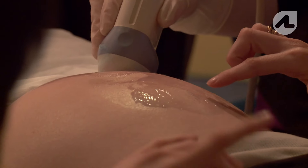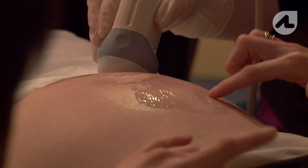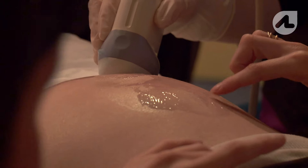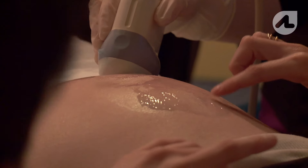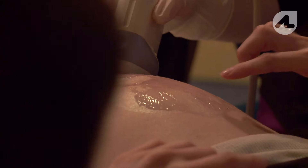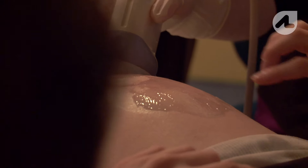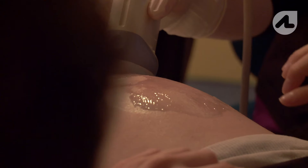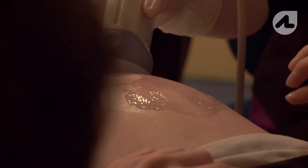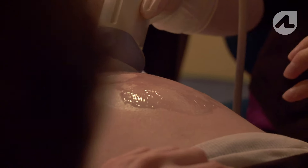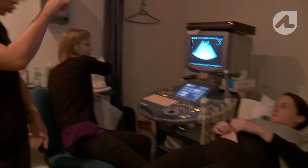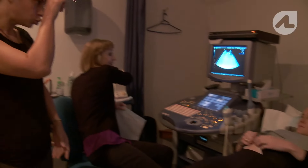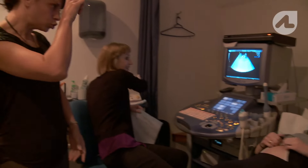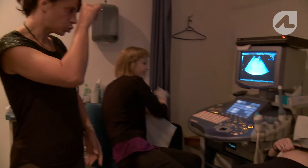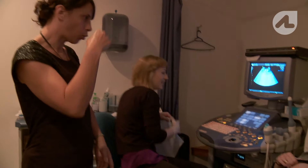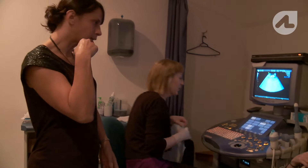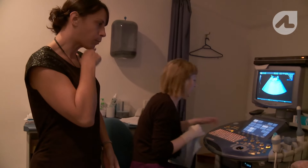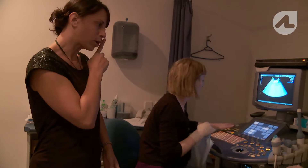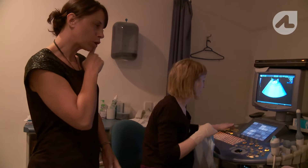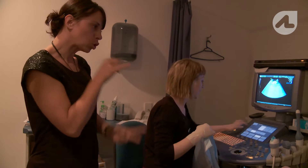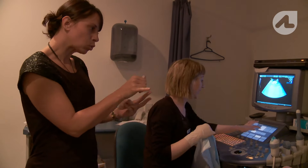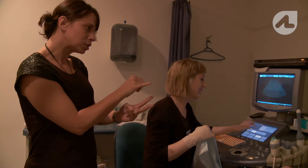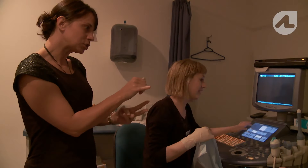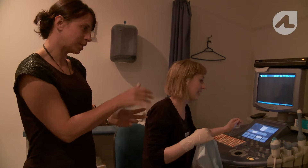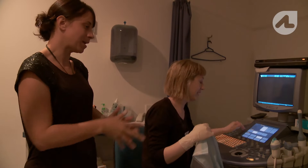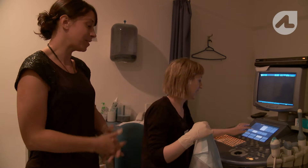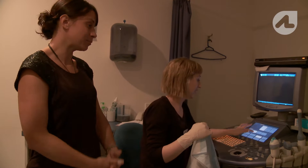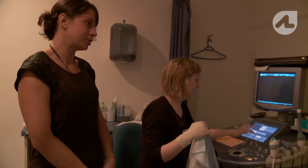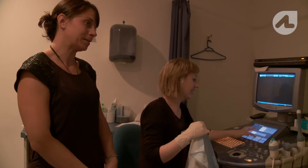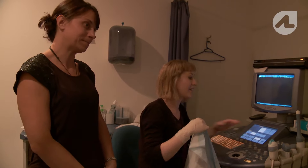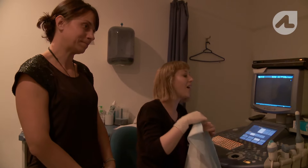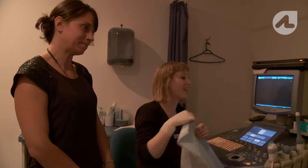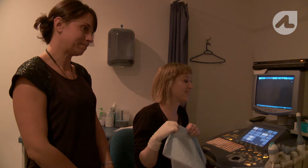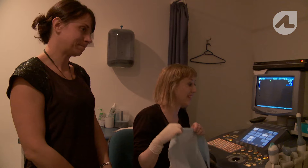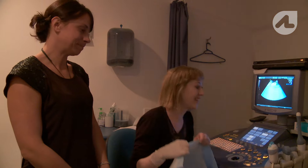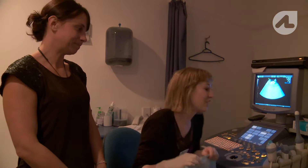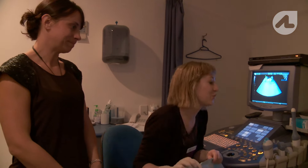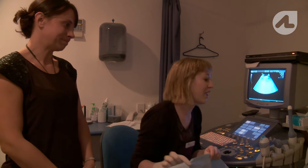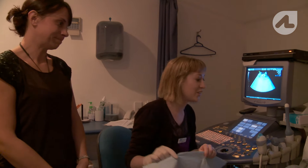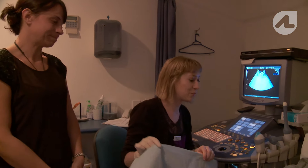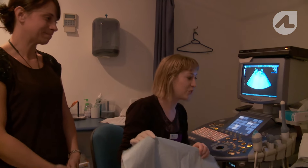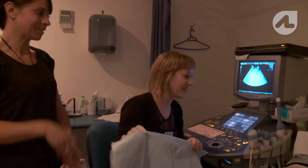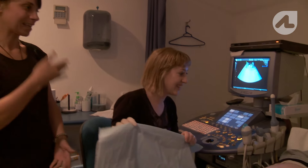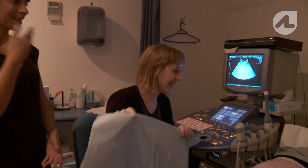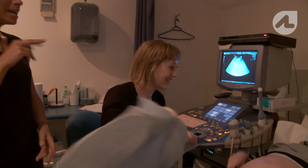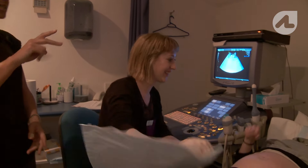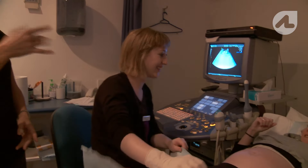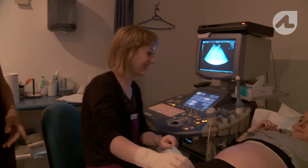(Nurse) Do you know what you're having? Yep having a boy. (Nurse) Shall we have a double check today?